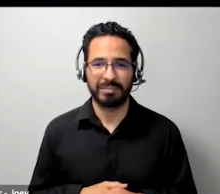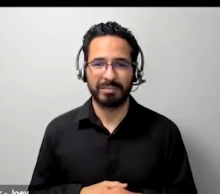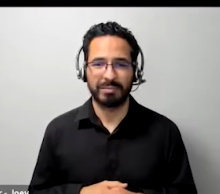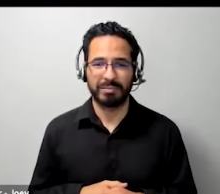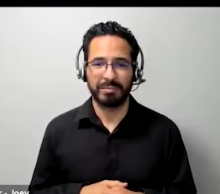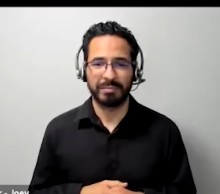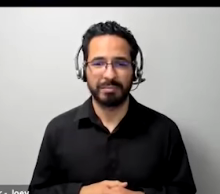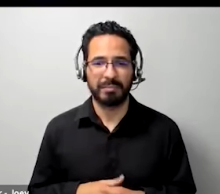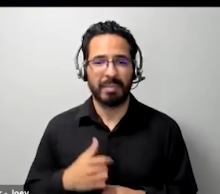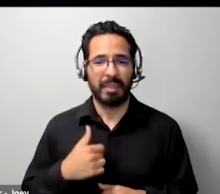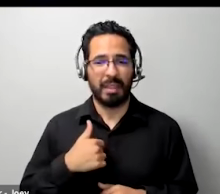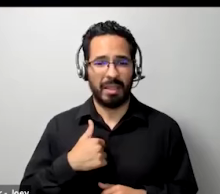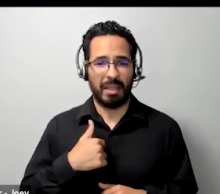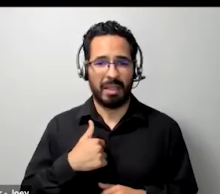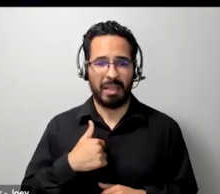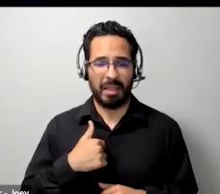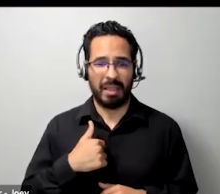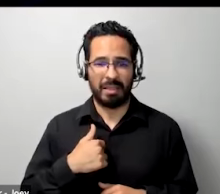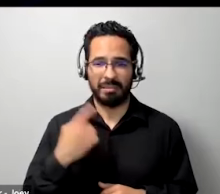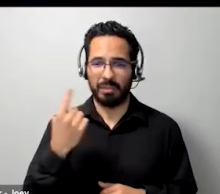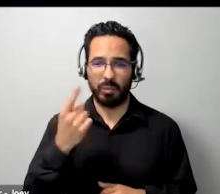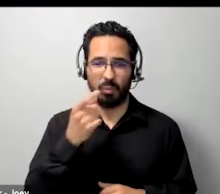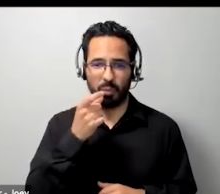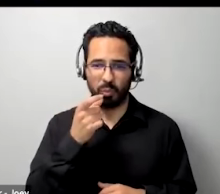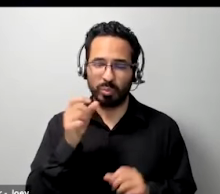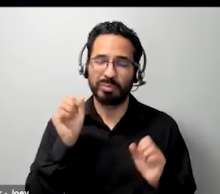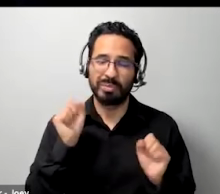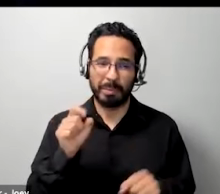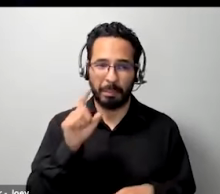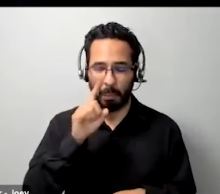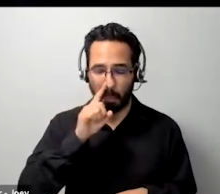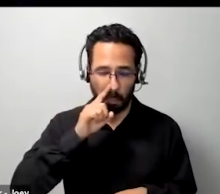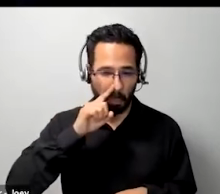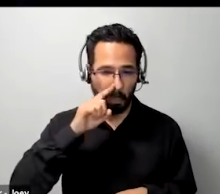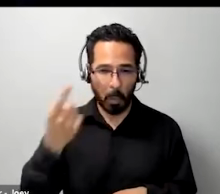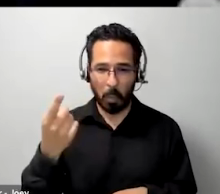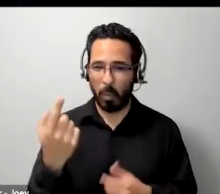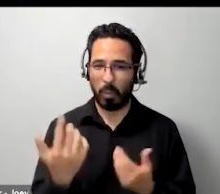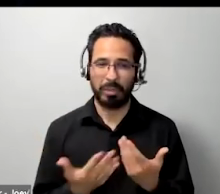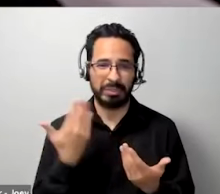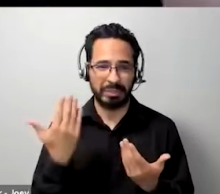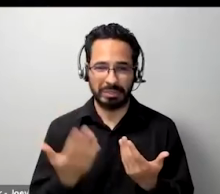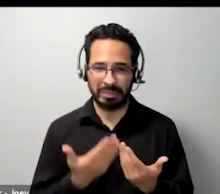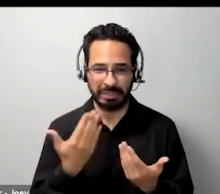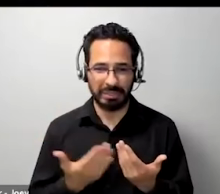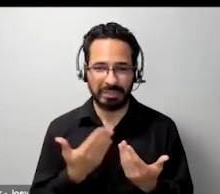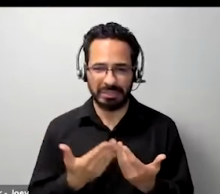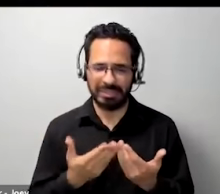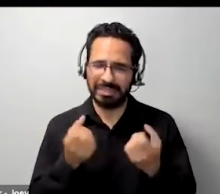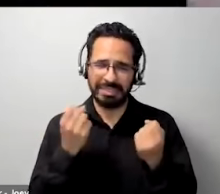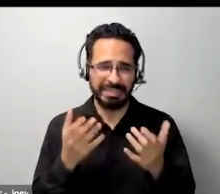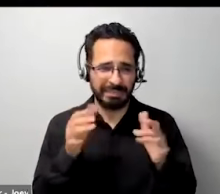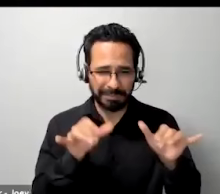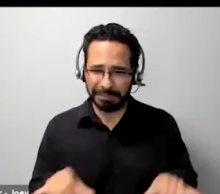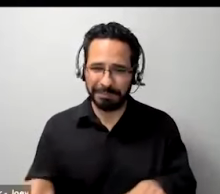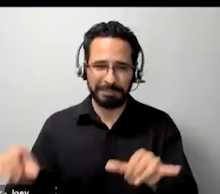I'm someone who gets bored really easy. You know, like many people probably, but you know, I went through I think five different majors,